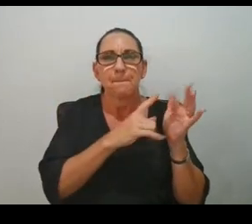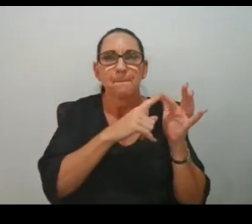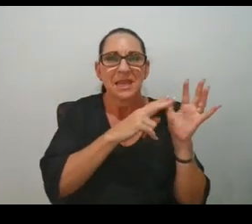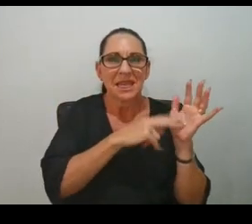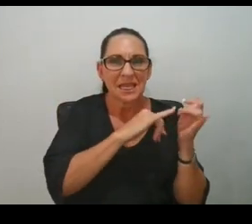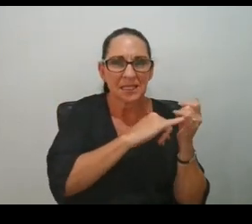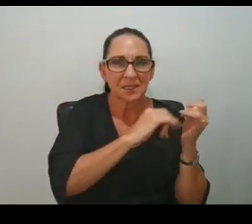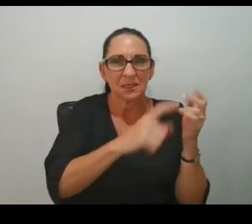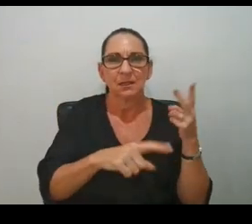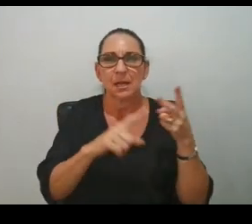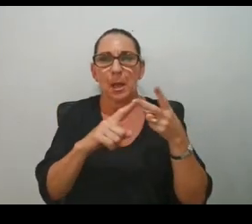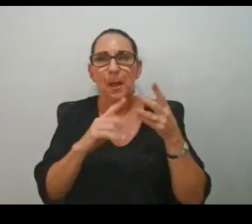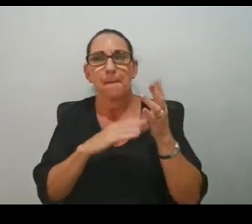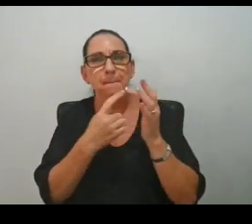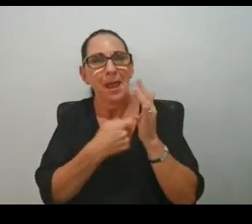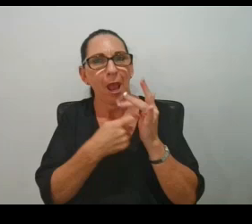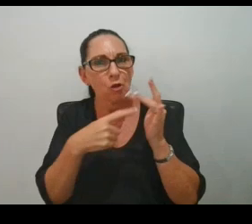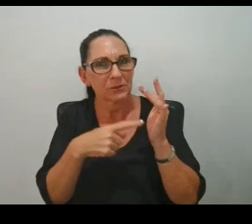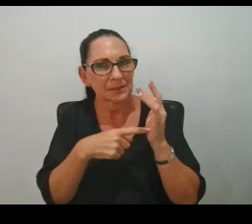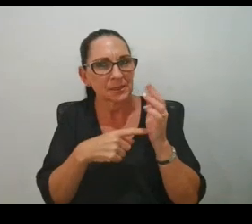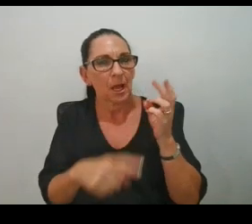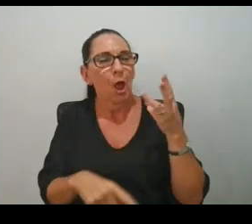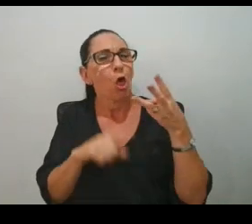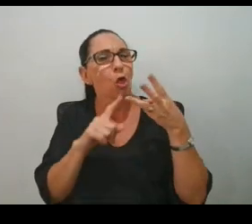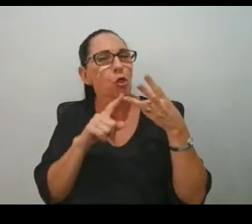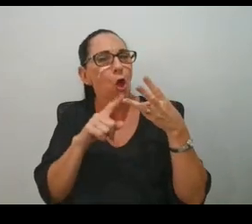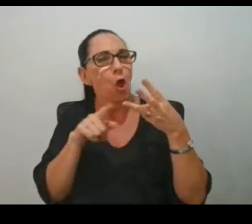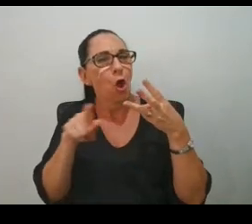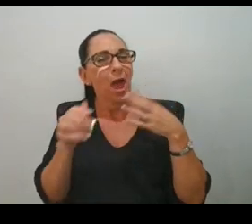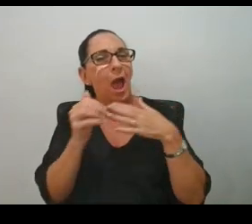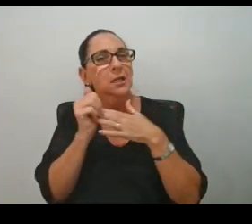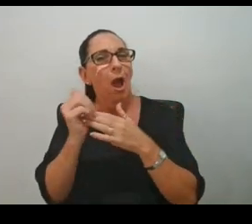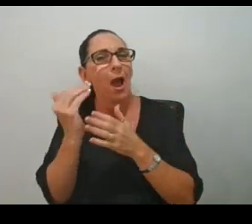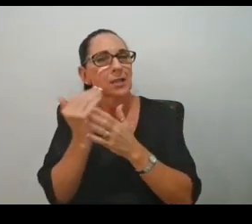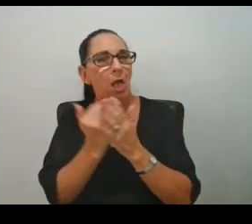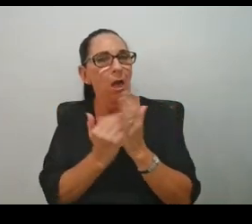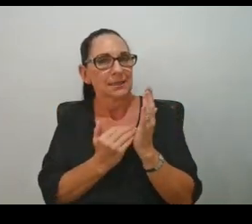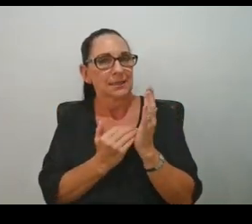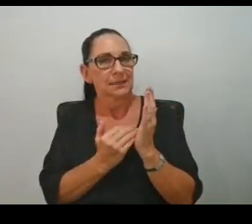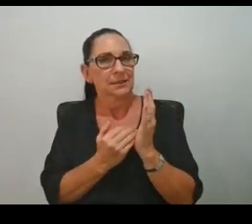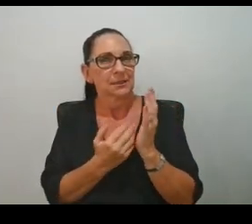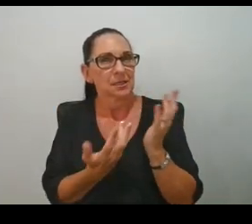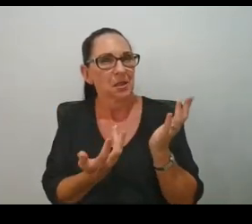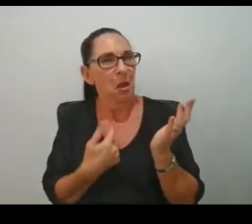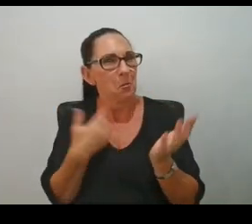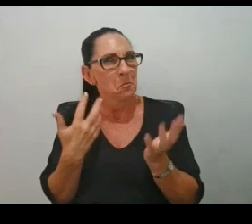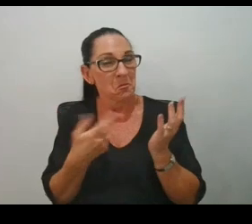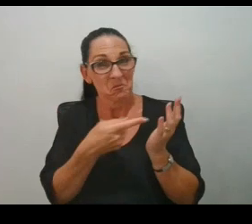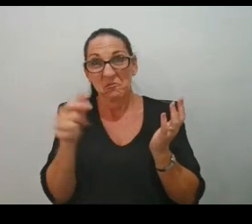about the third thing guidelines and I'm not sure that many people know about the guidelines I mean